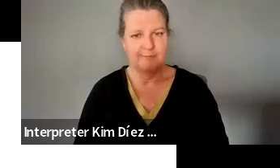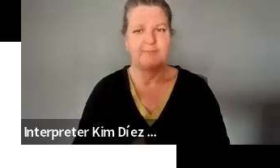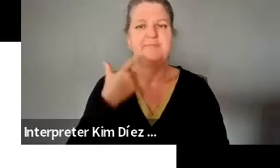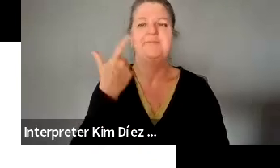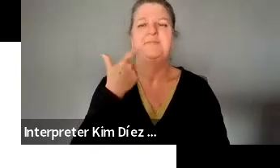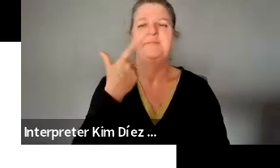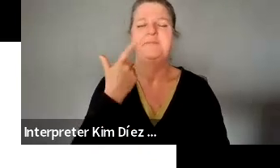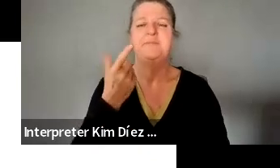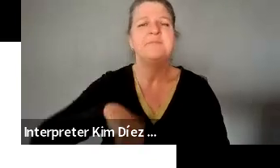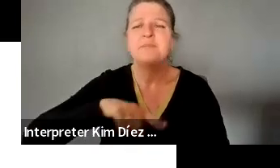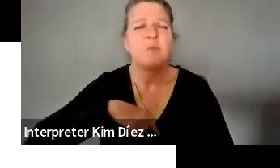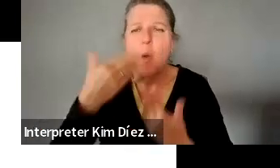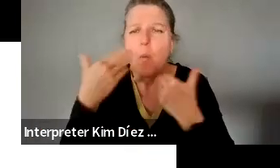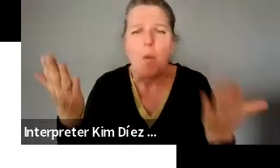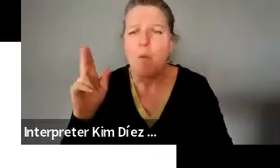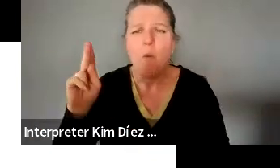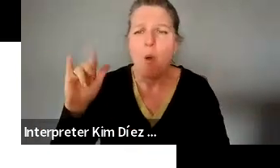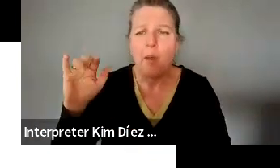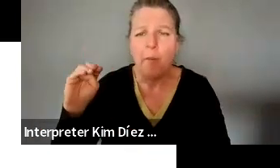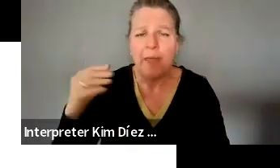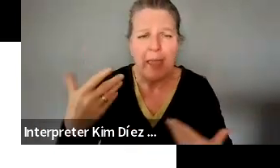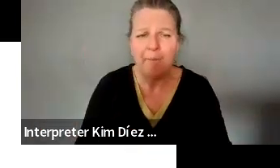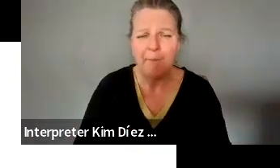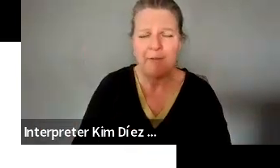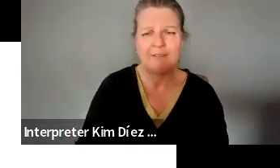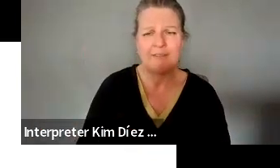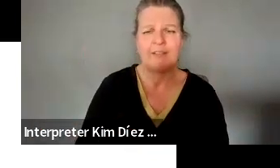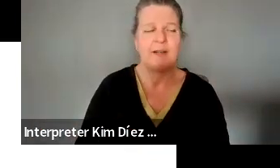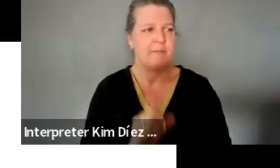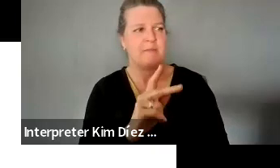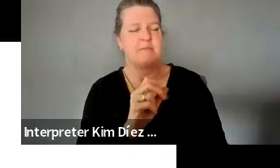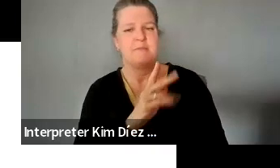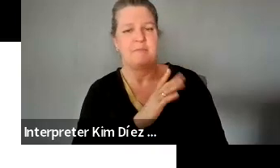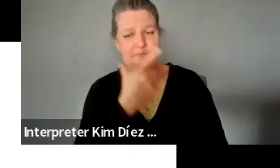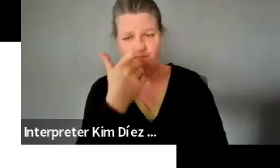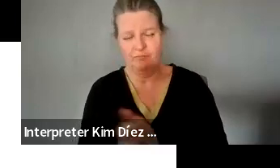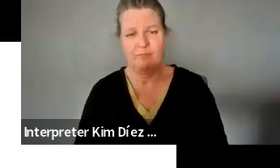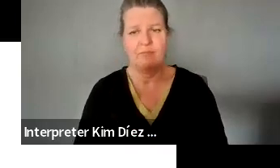[Una] We won't know, Kim, so we're on your honor. [Guest] Everyone should vote.